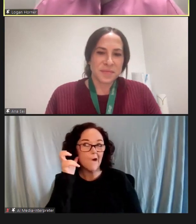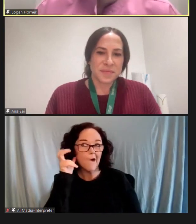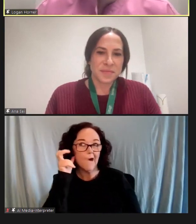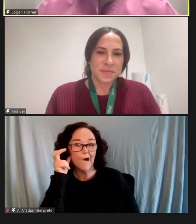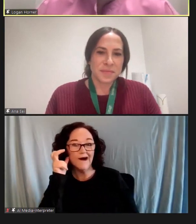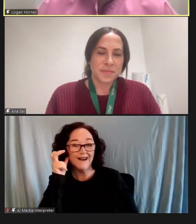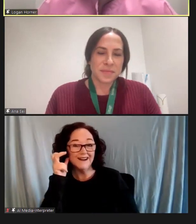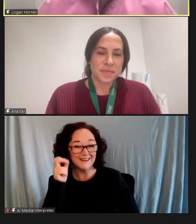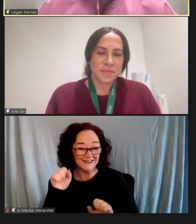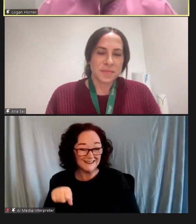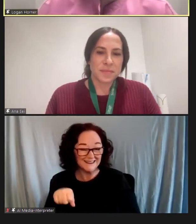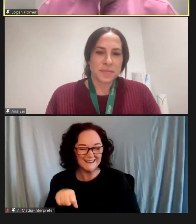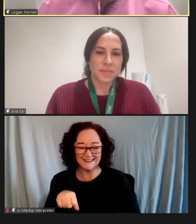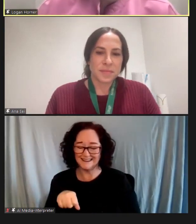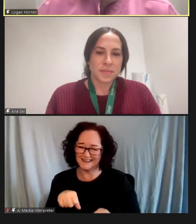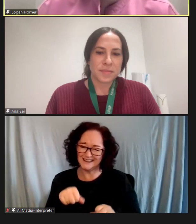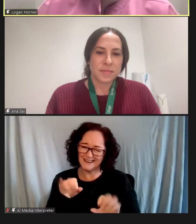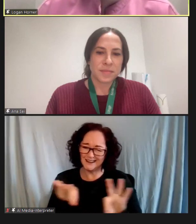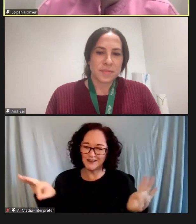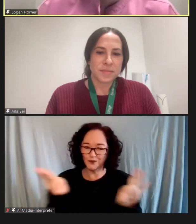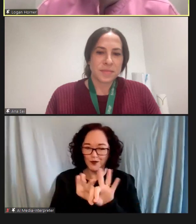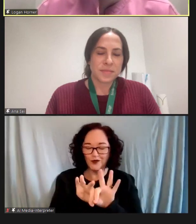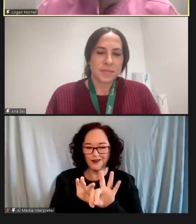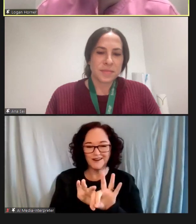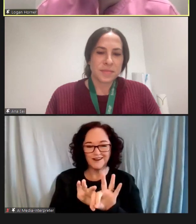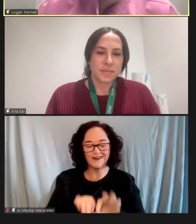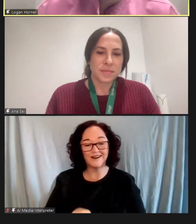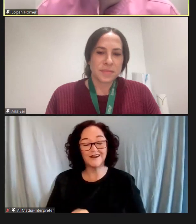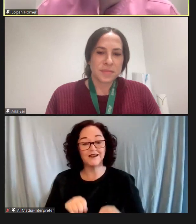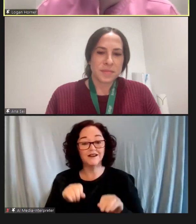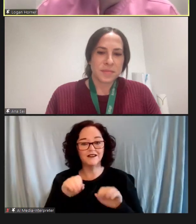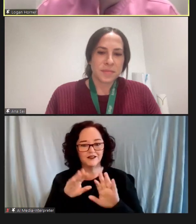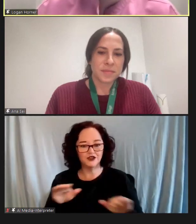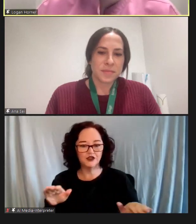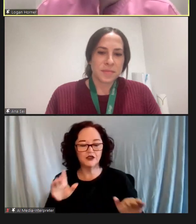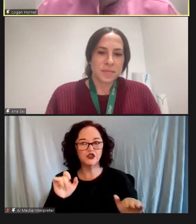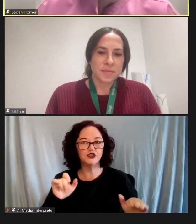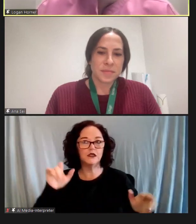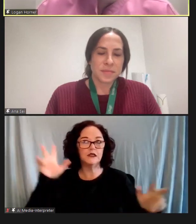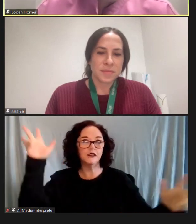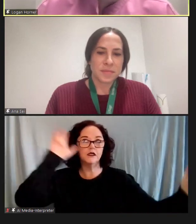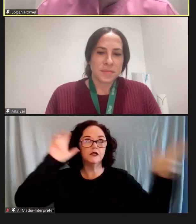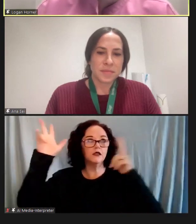we want them to be able to overhear